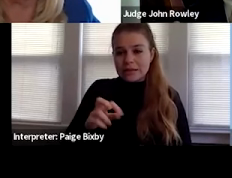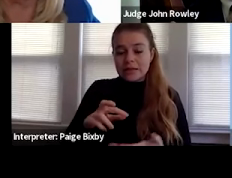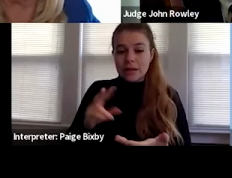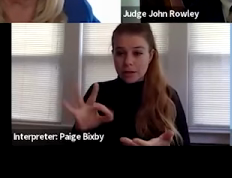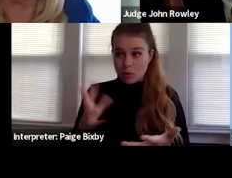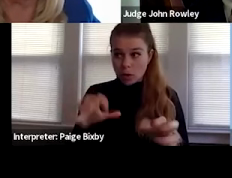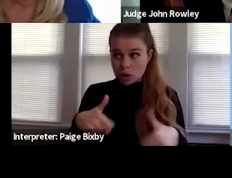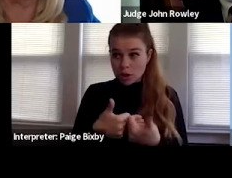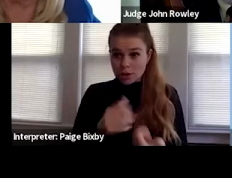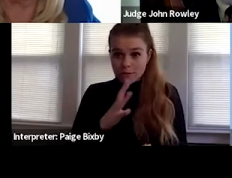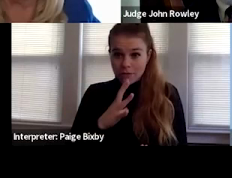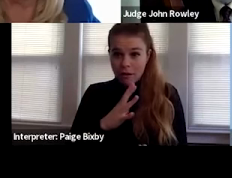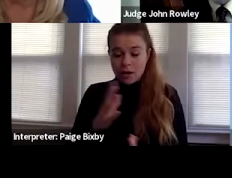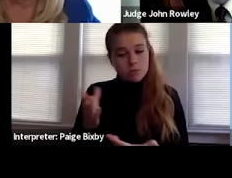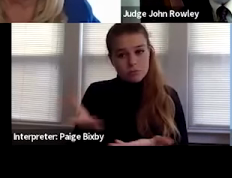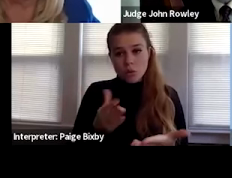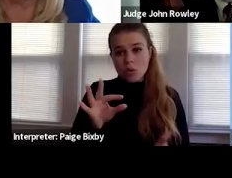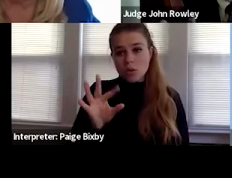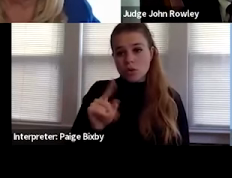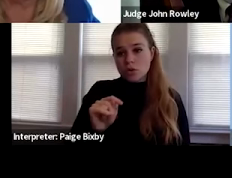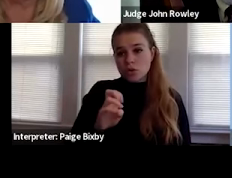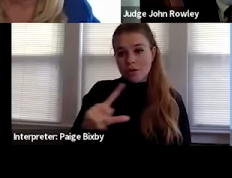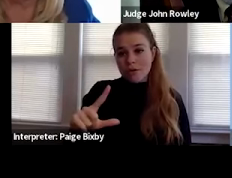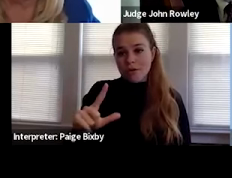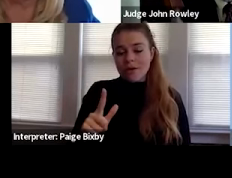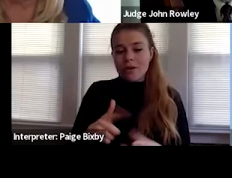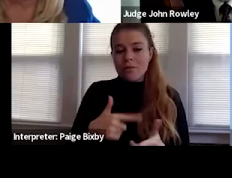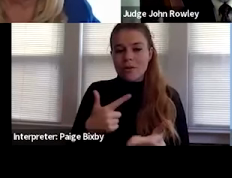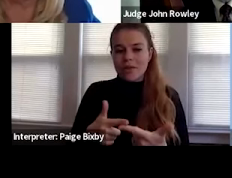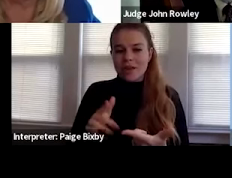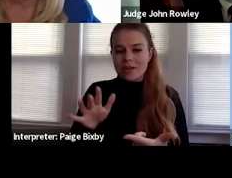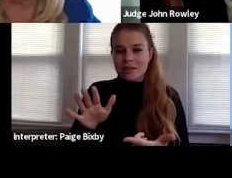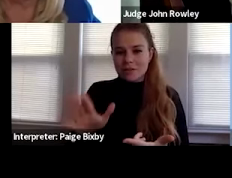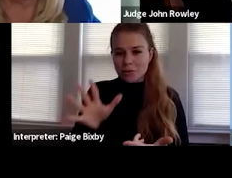we'll have a trial and then your client will be adjudicated to have neglected their child and we'll go from there.